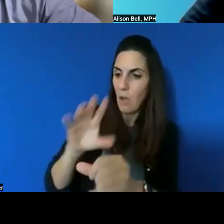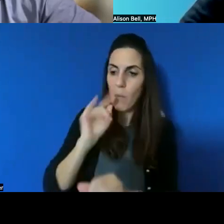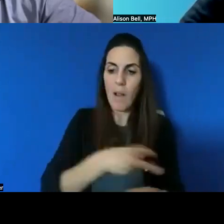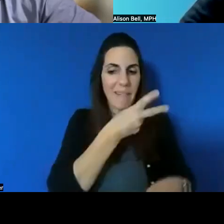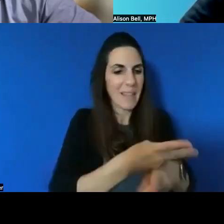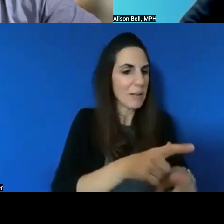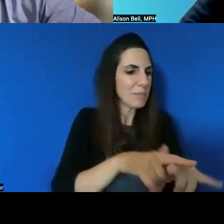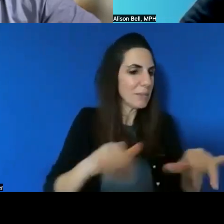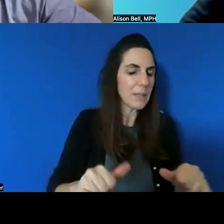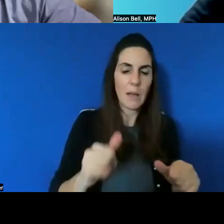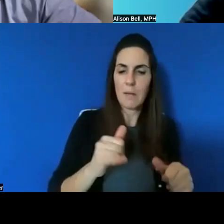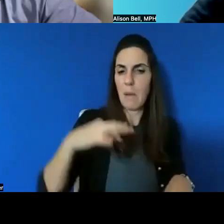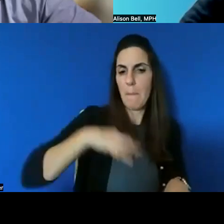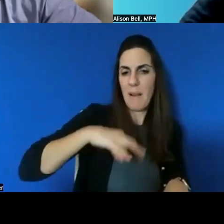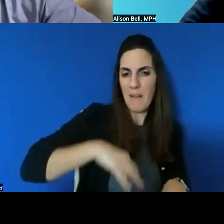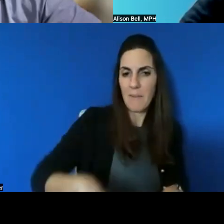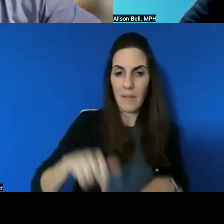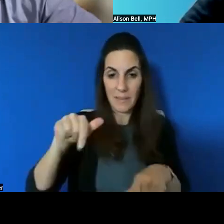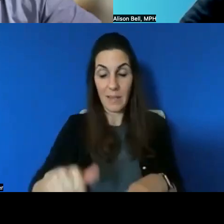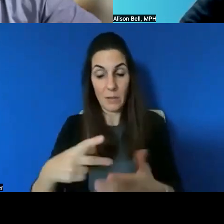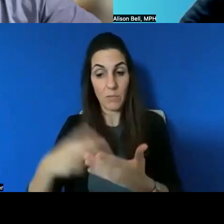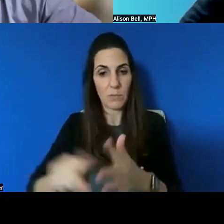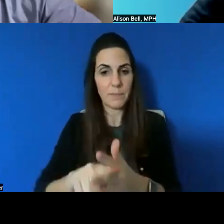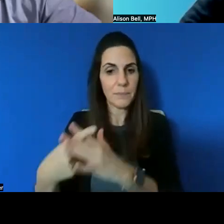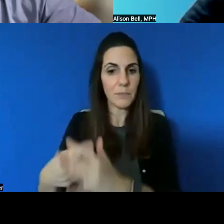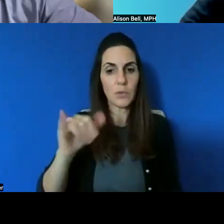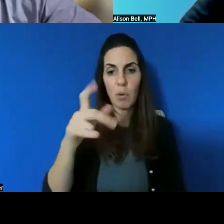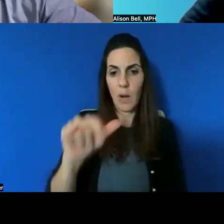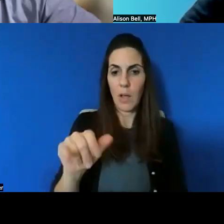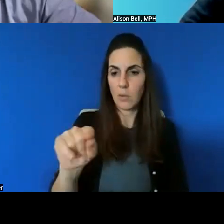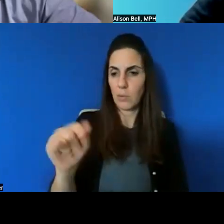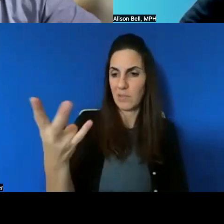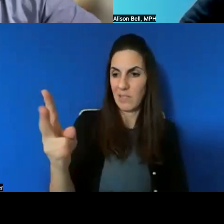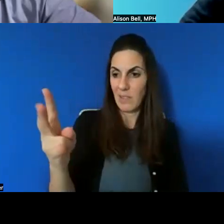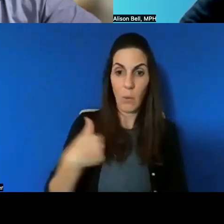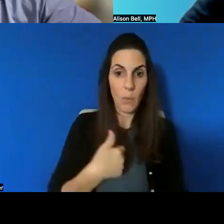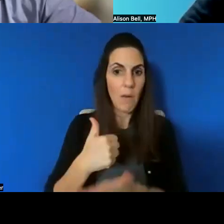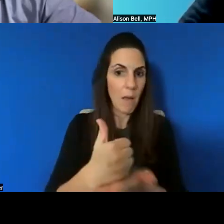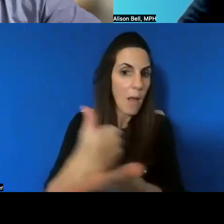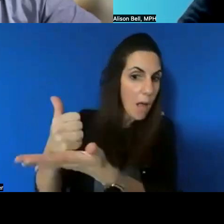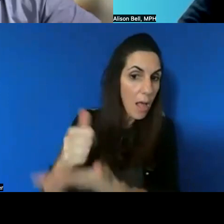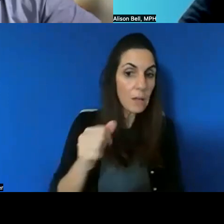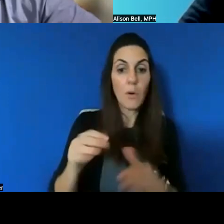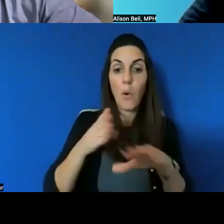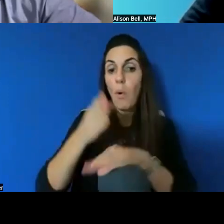so fla's able program launched July of 2017 since then we've helped over 11,000 families save money